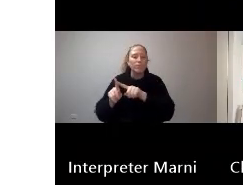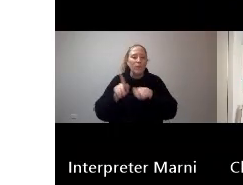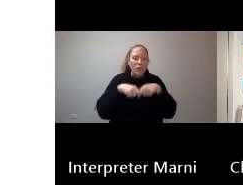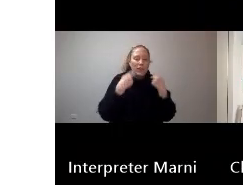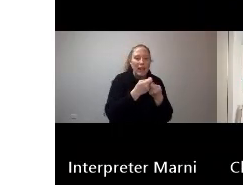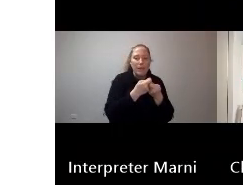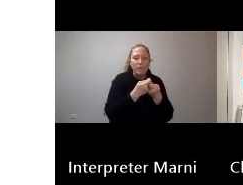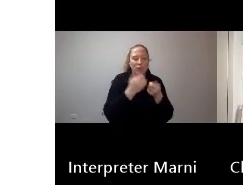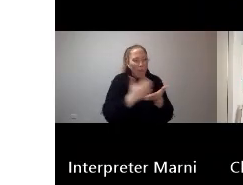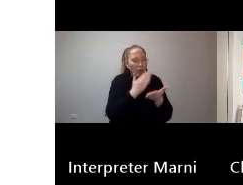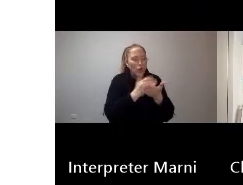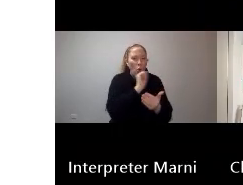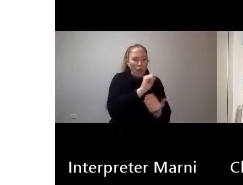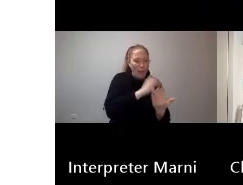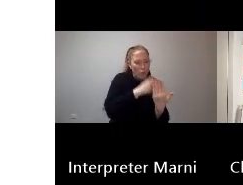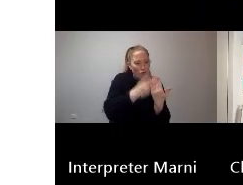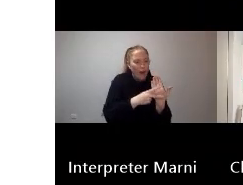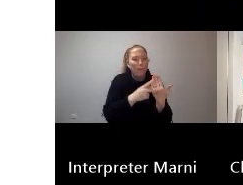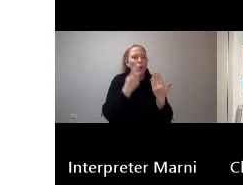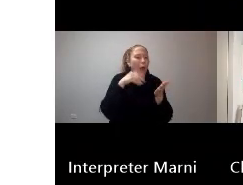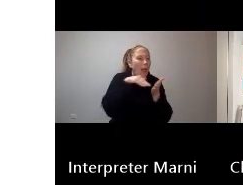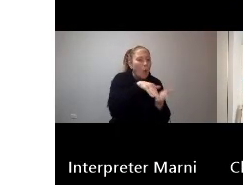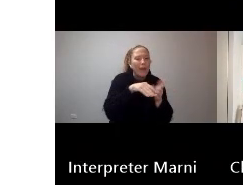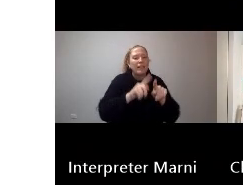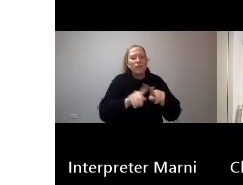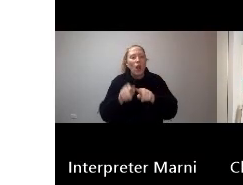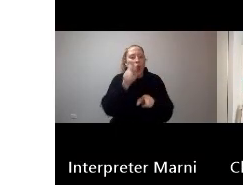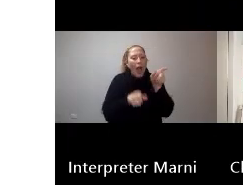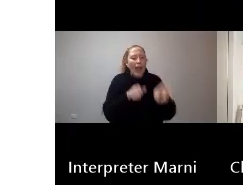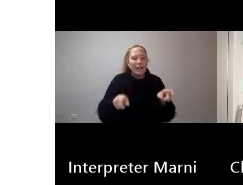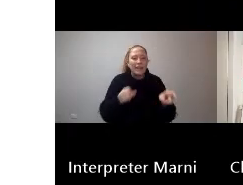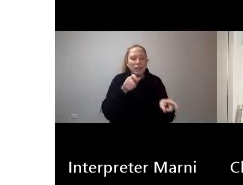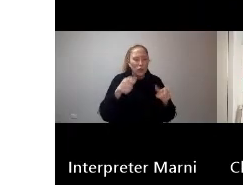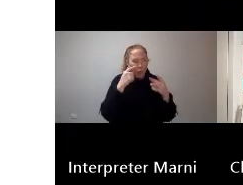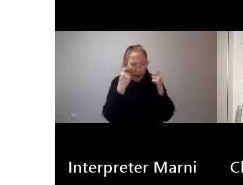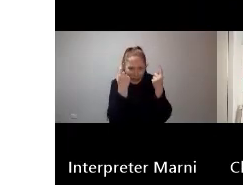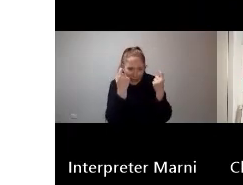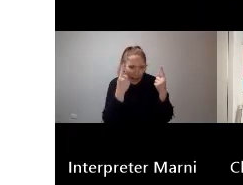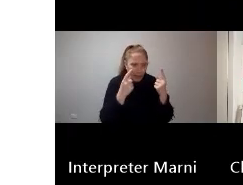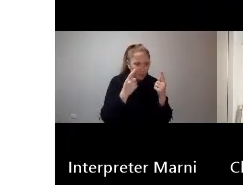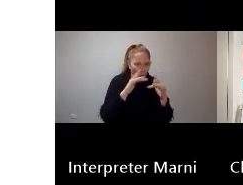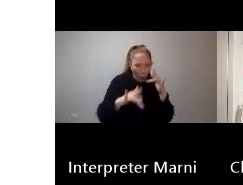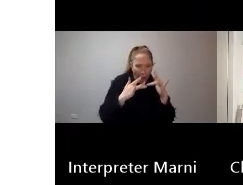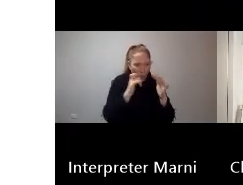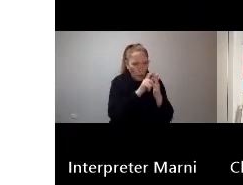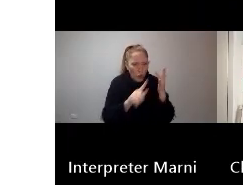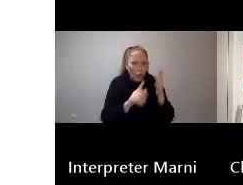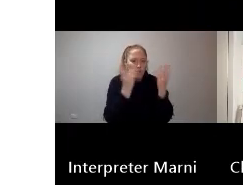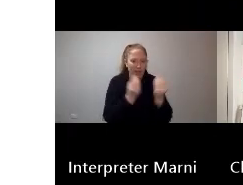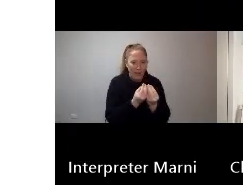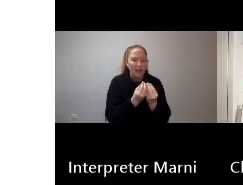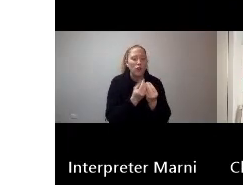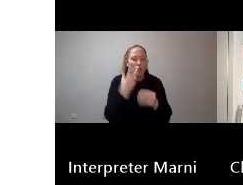navigating complex systems and life circumstances. With experience across the public, private, and not-for-profit sectors,